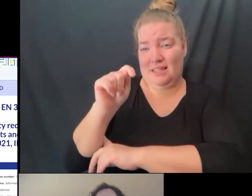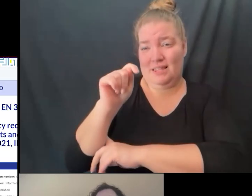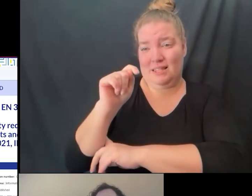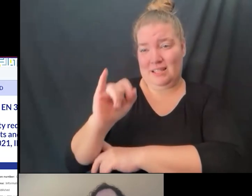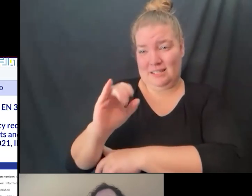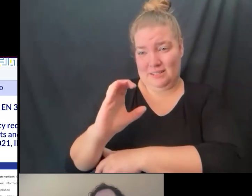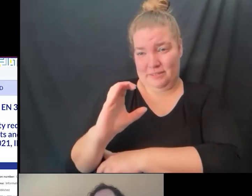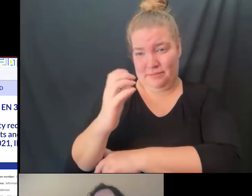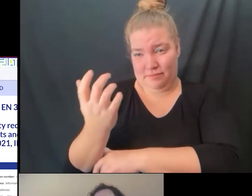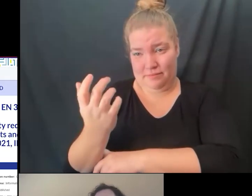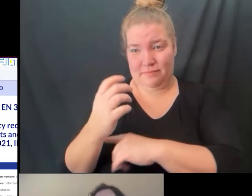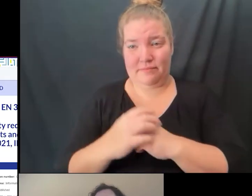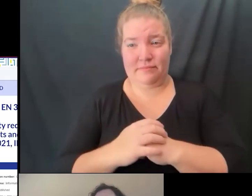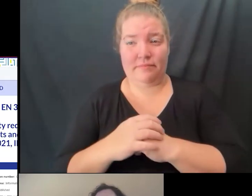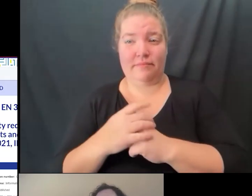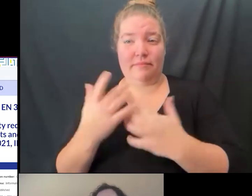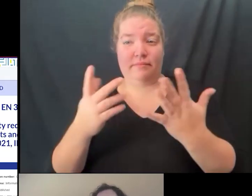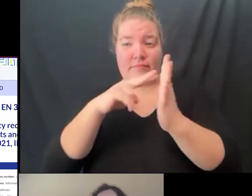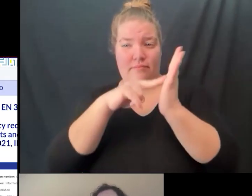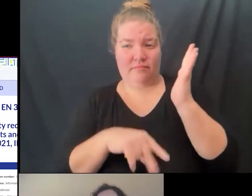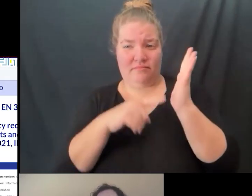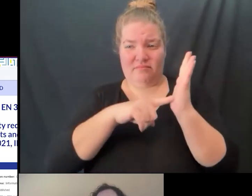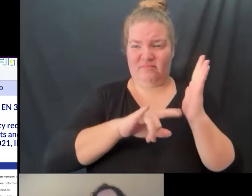And so when you see ICT Standard in the regs,